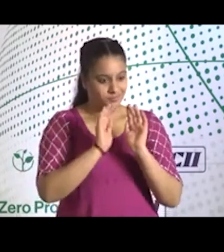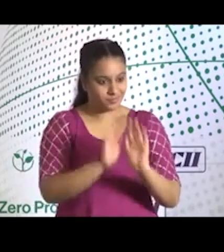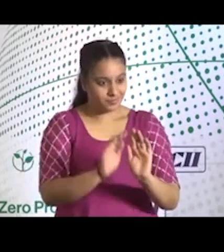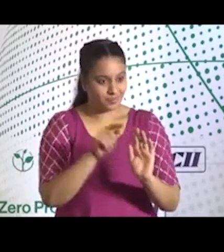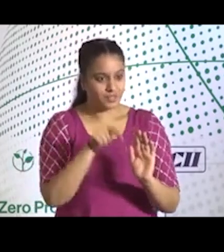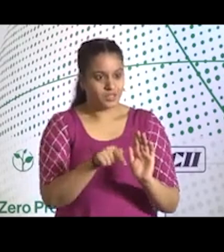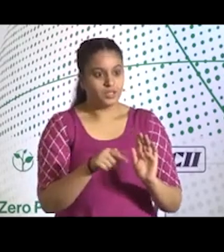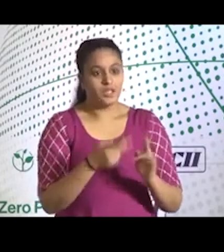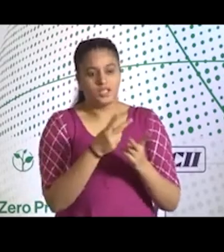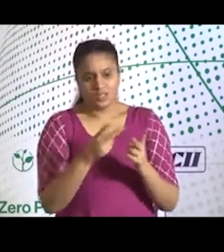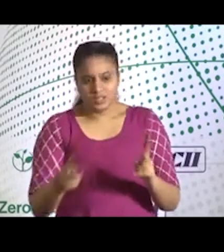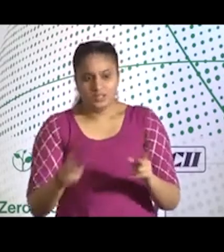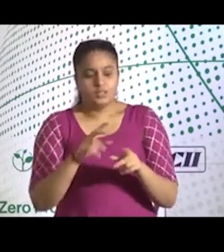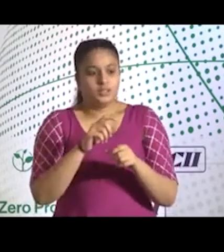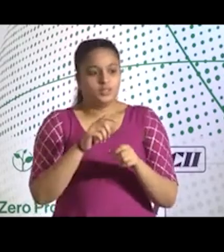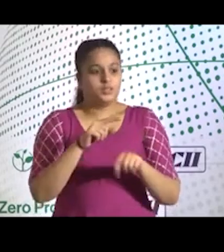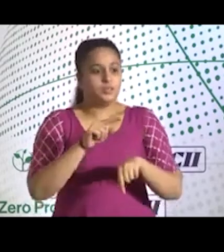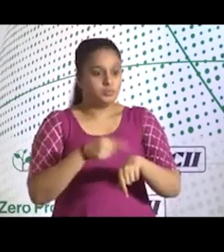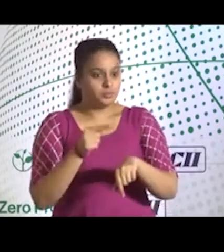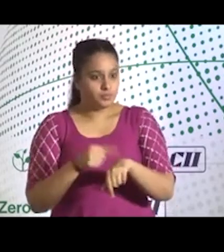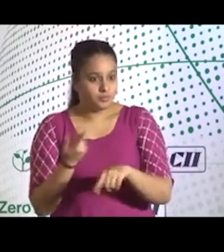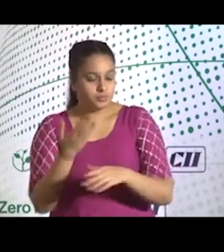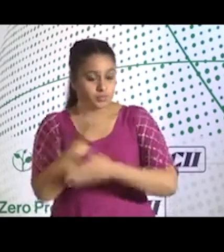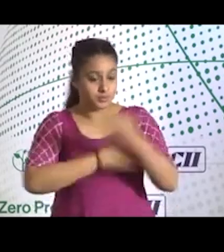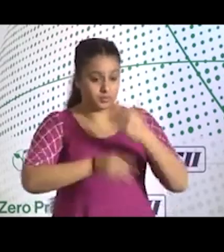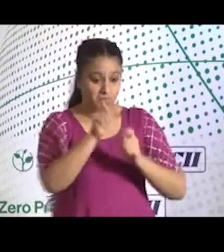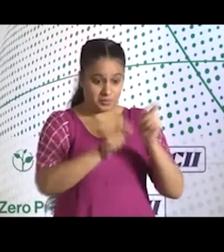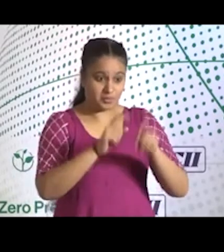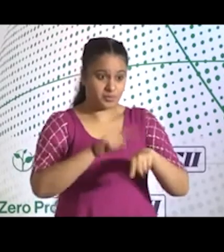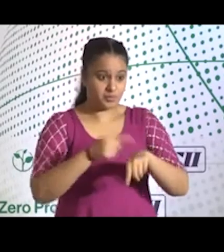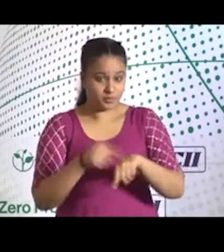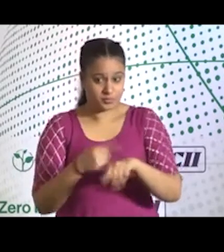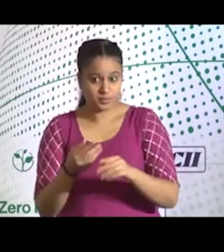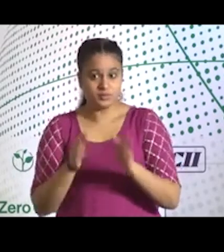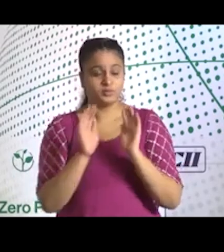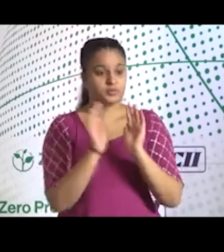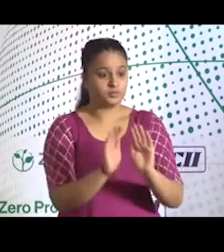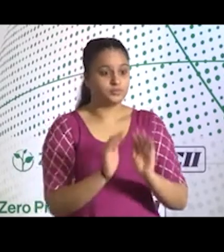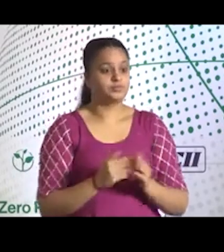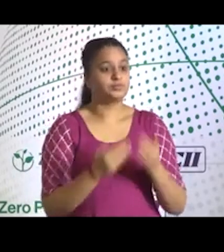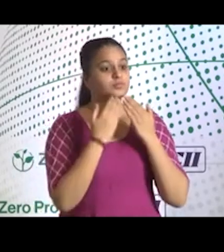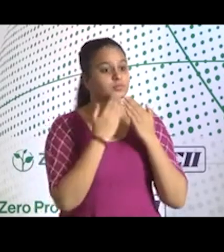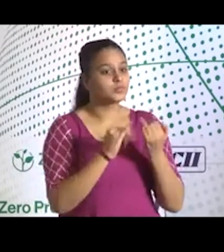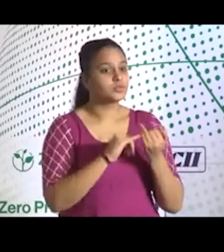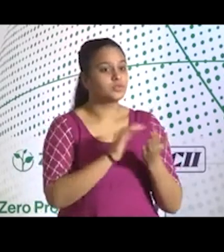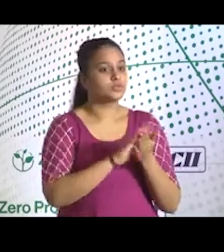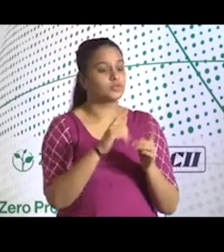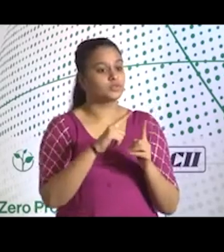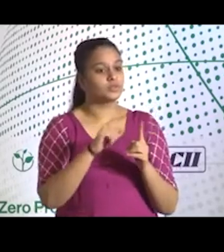opportunities for people with disabilities and the list goes on. But thank you Shilpi for for being here.